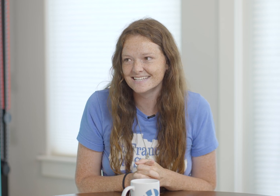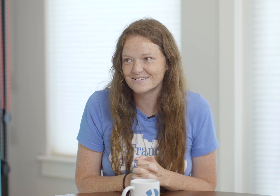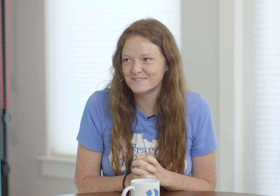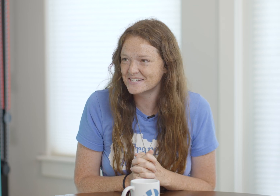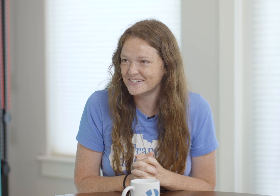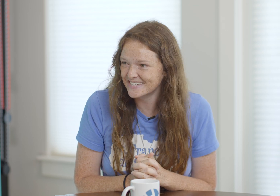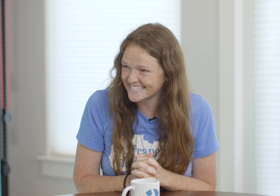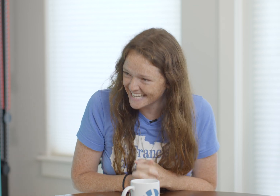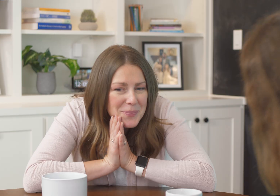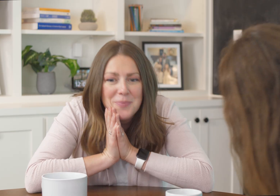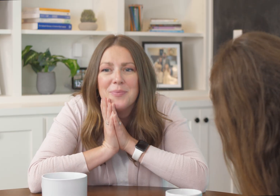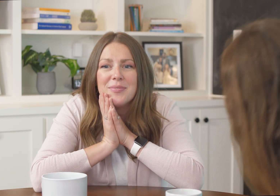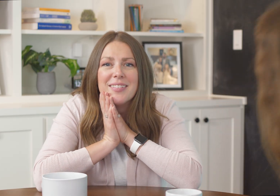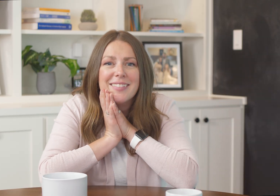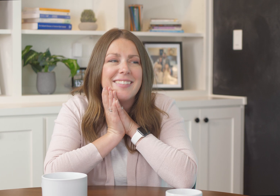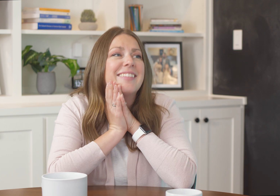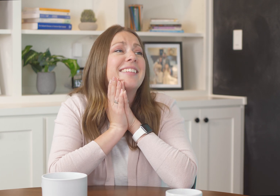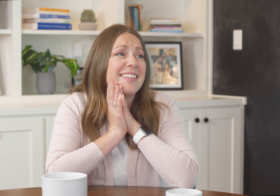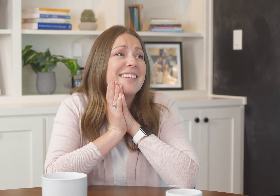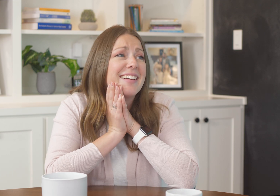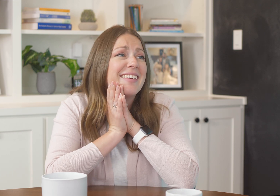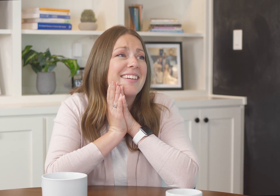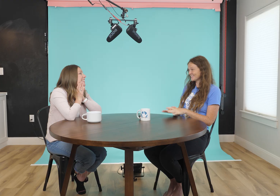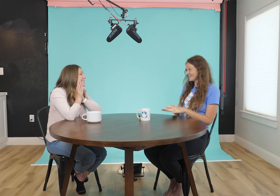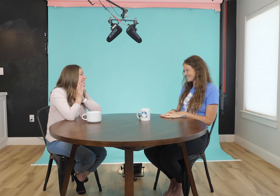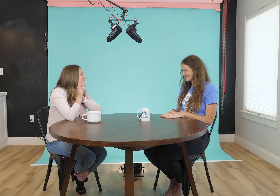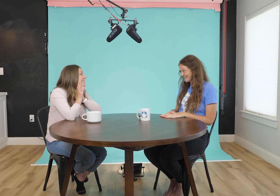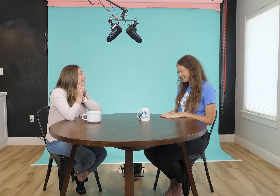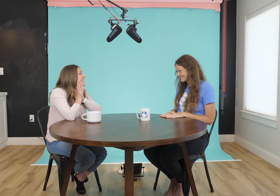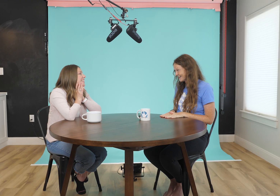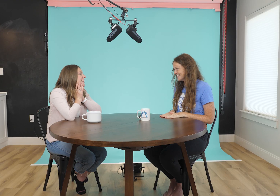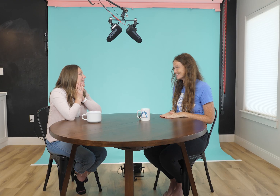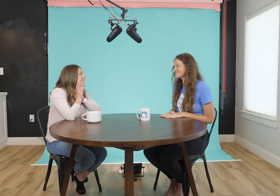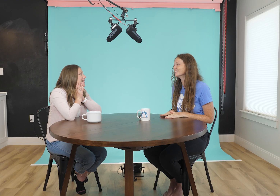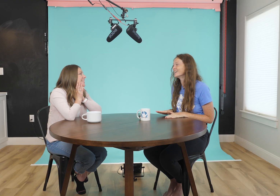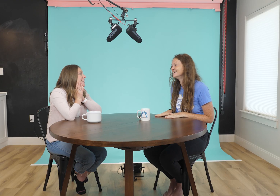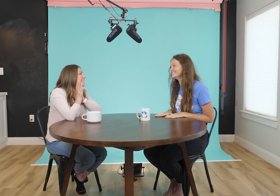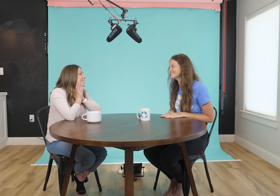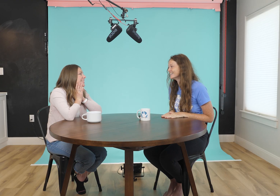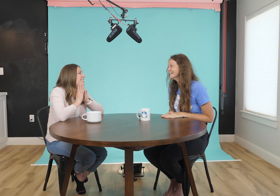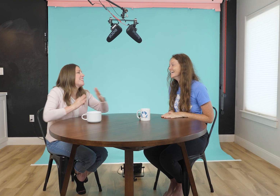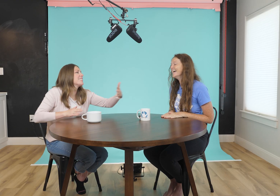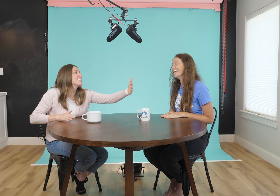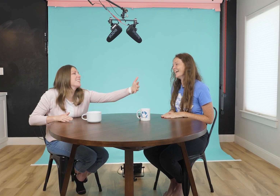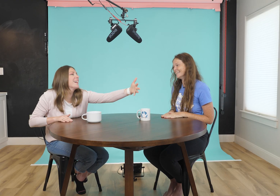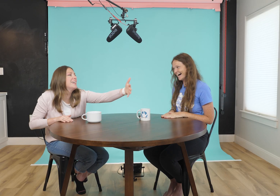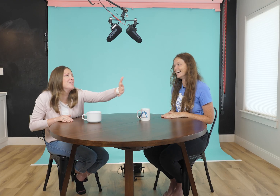Some were students and I did not tell her up. Operations manager. I just told our head teacher